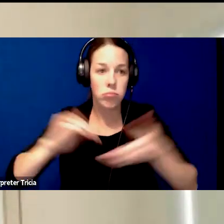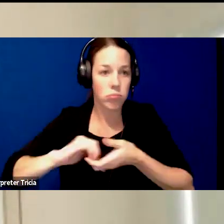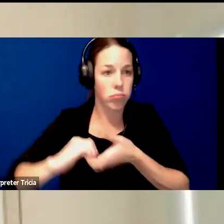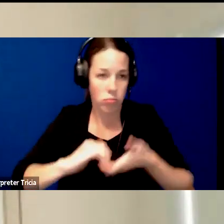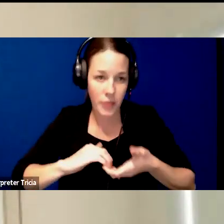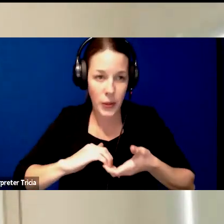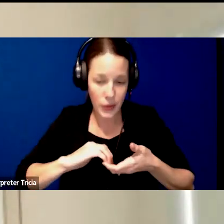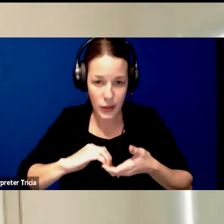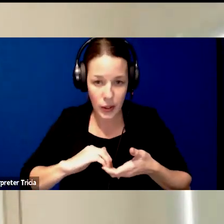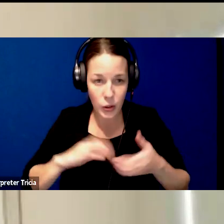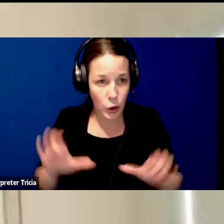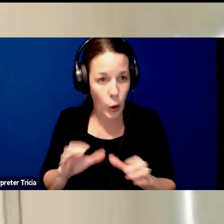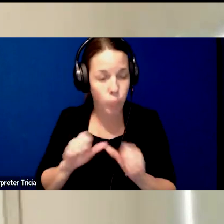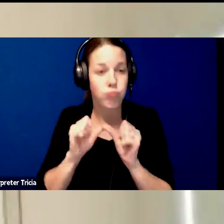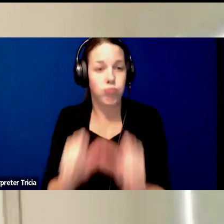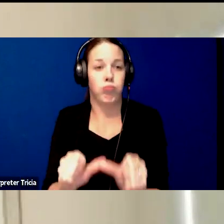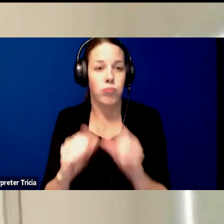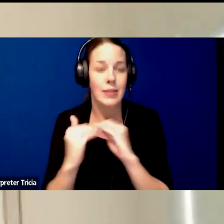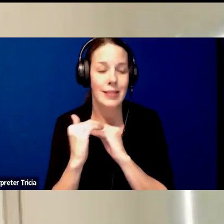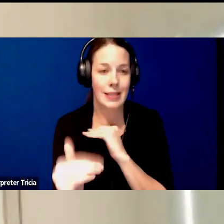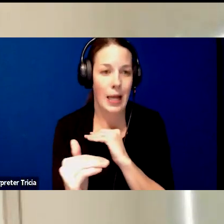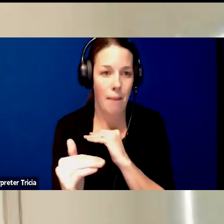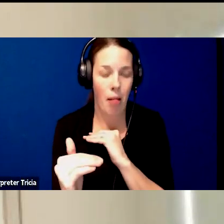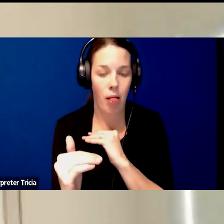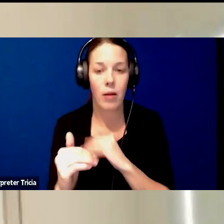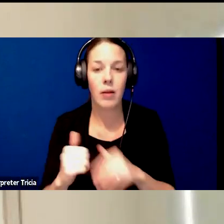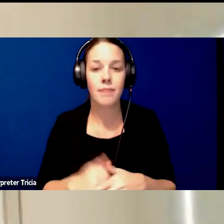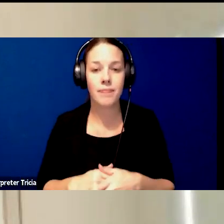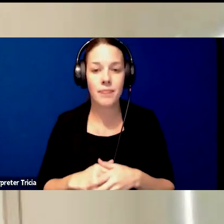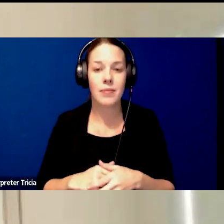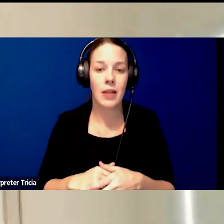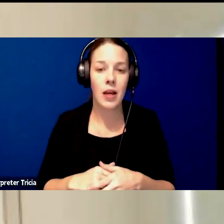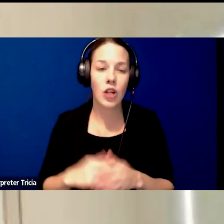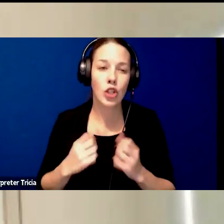to ensure sustainability and stronger economic ties for one another.